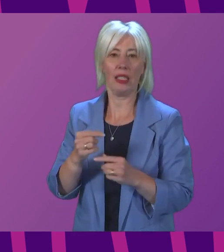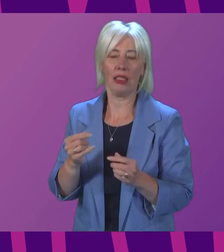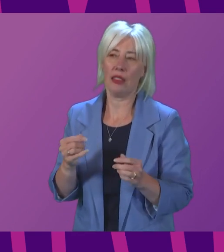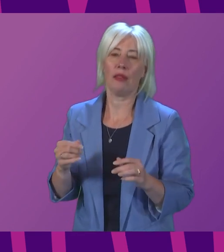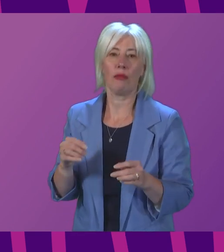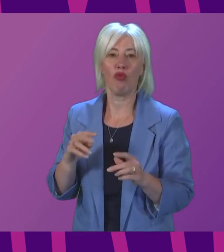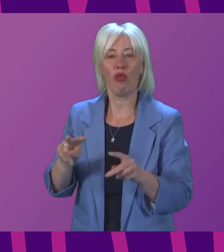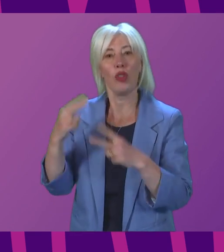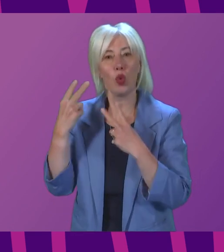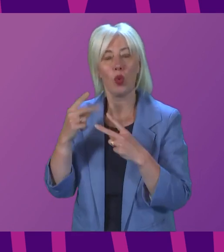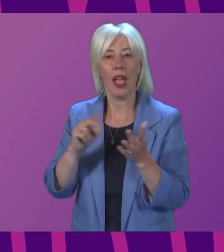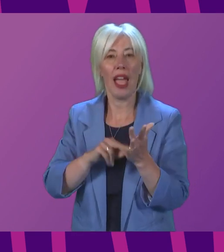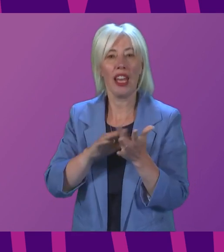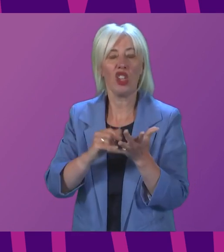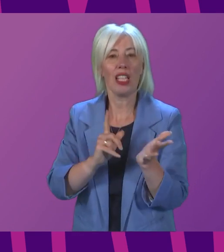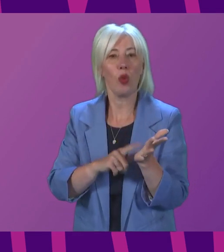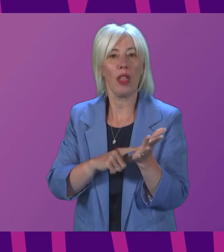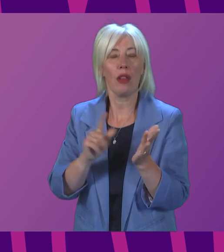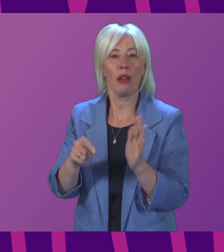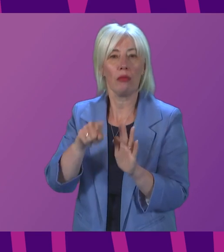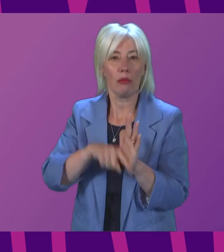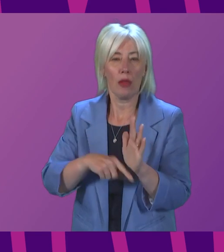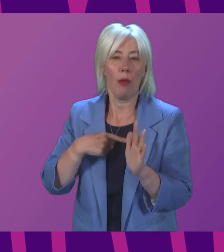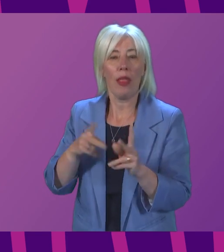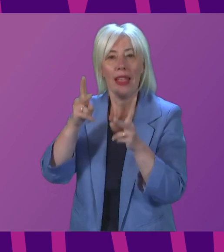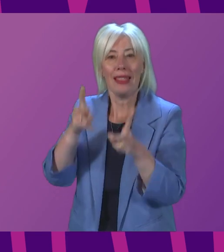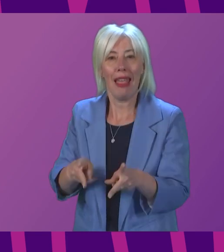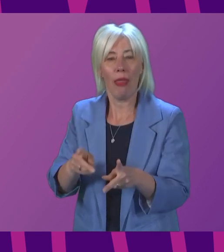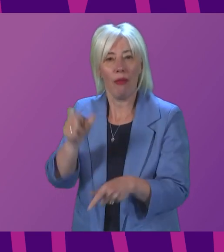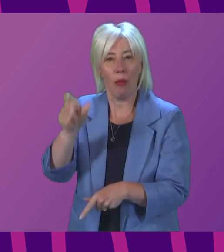action plan that was published recently following the death of my constituent Amanda Cox on